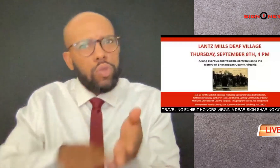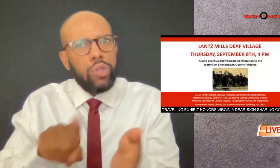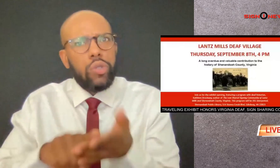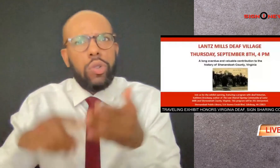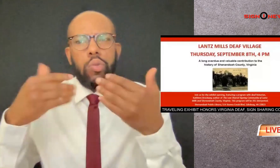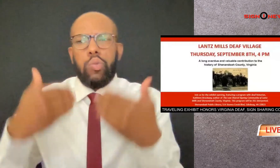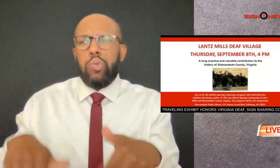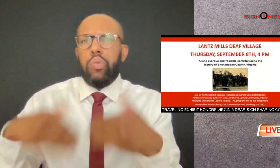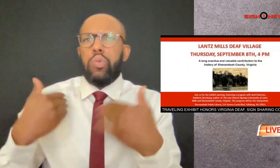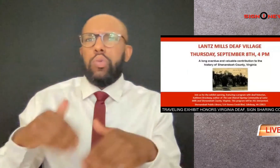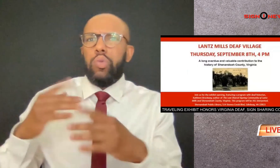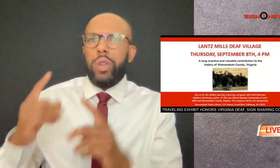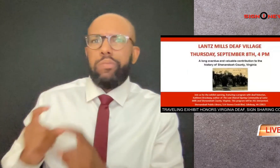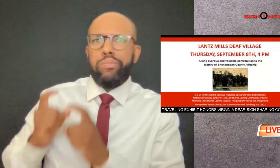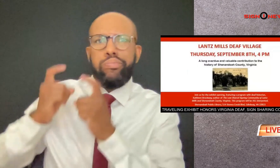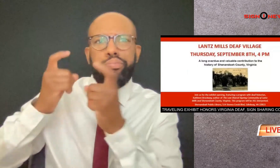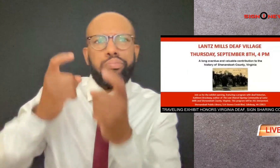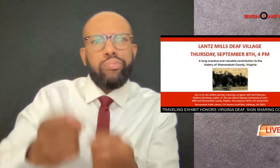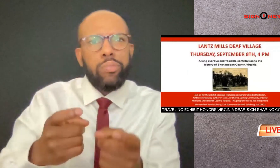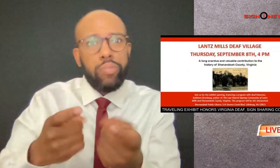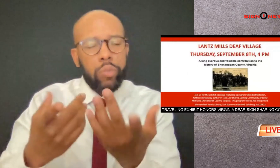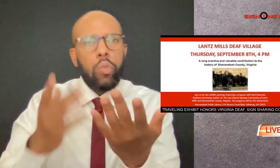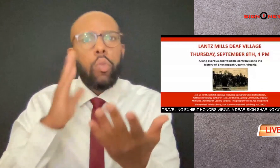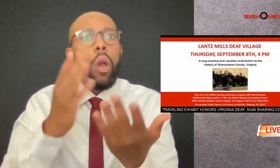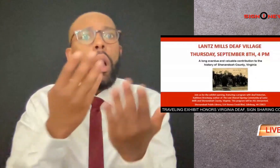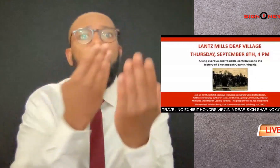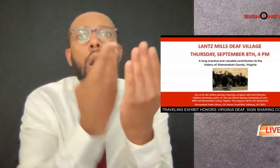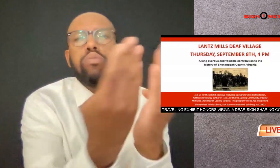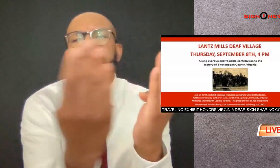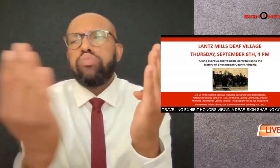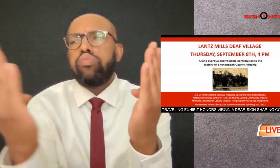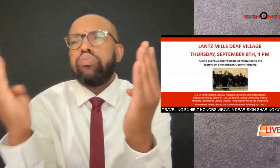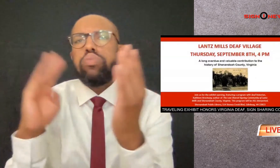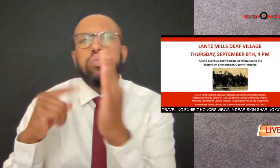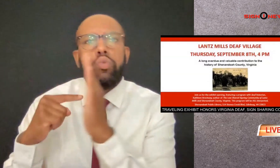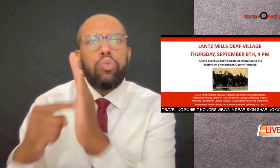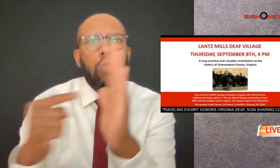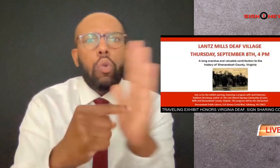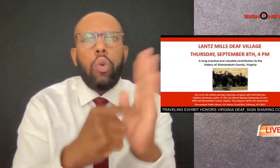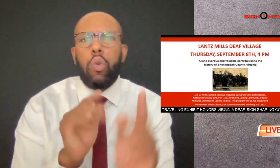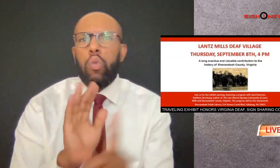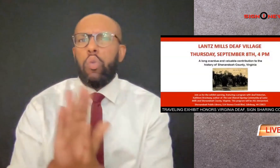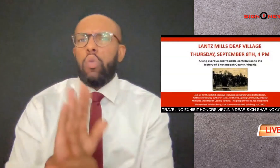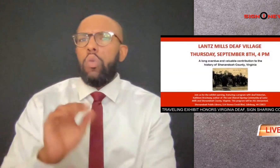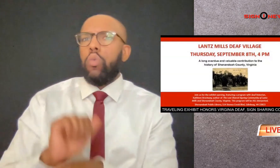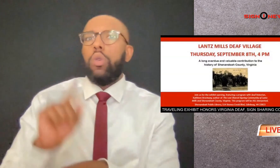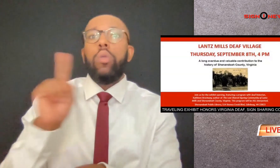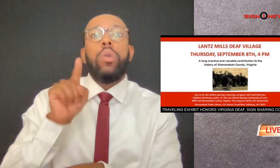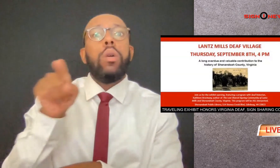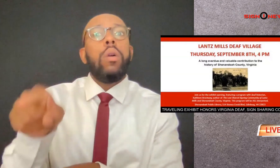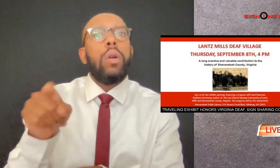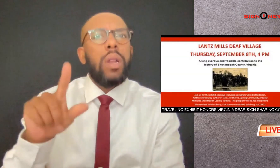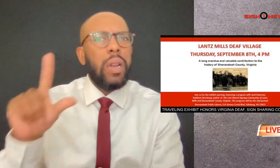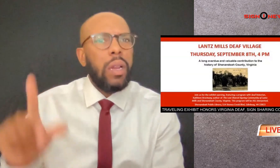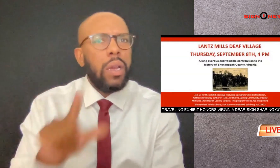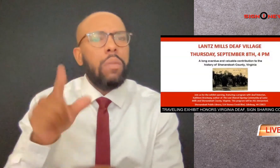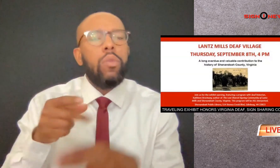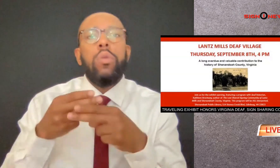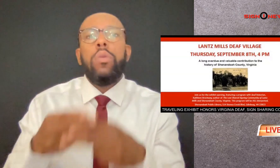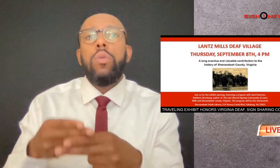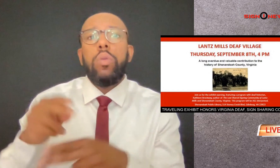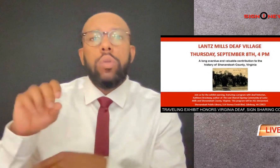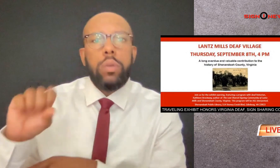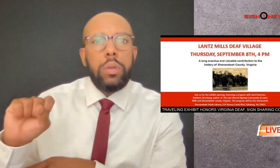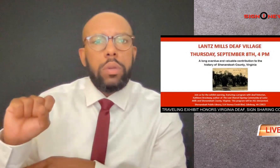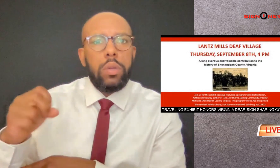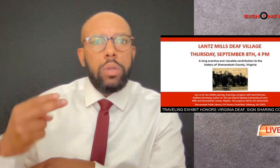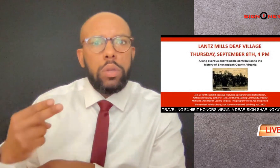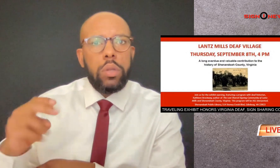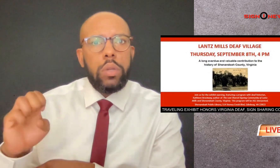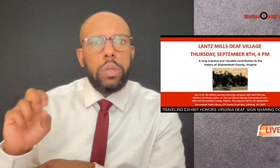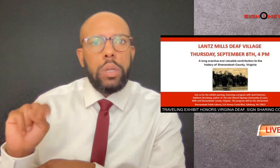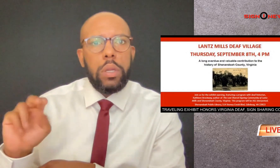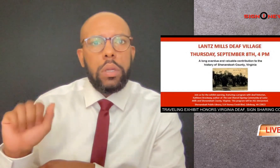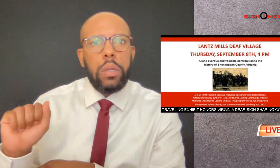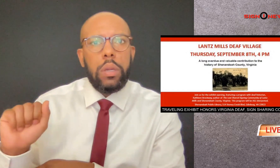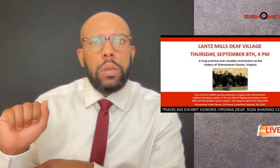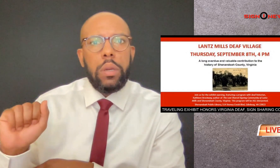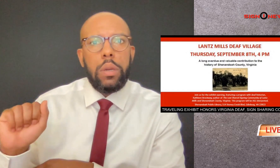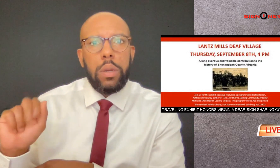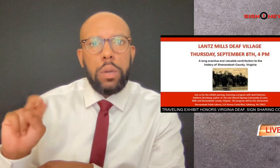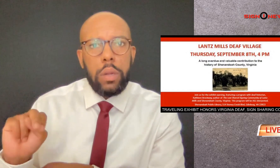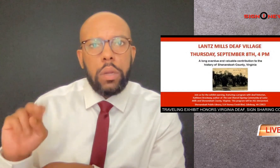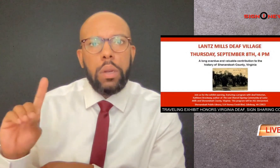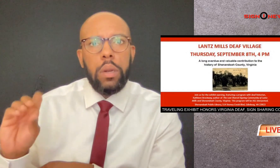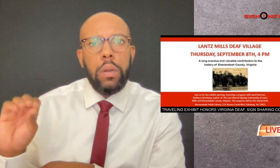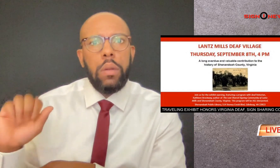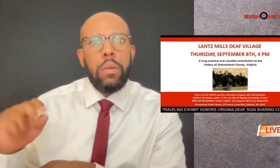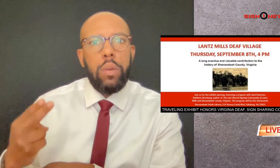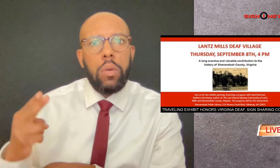research and work on full display at a traveling exhibit at Shenandoah County Public Library